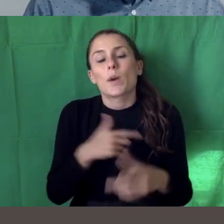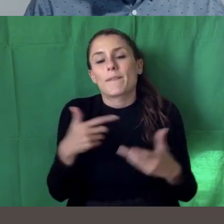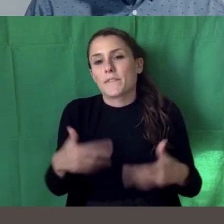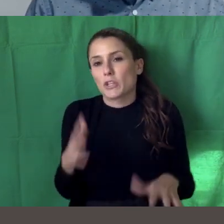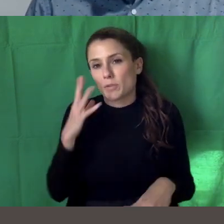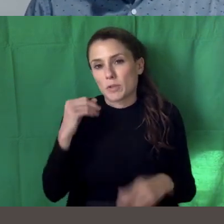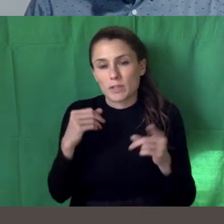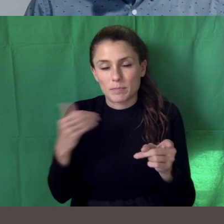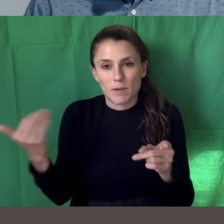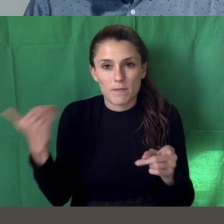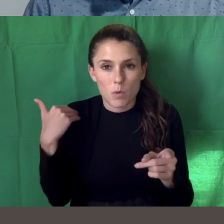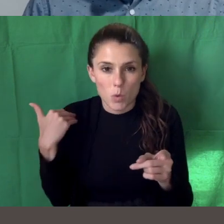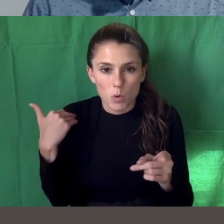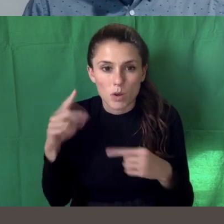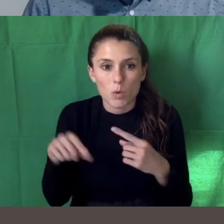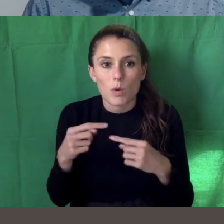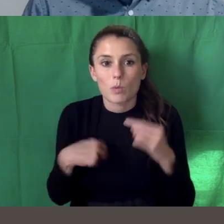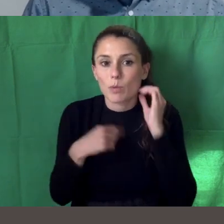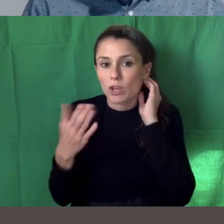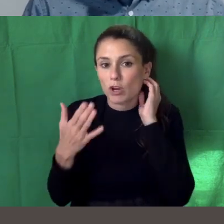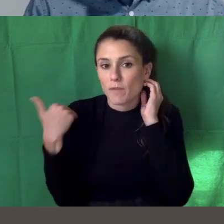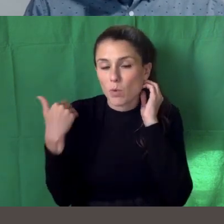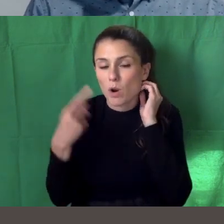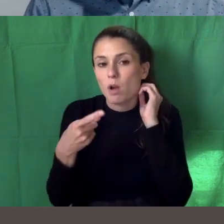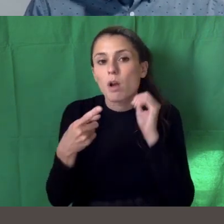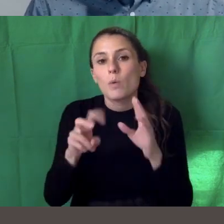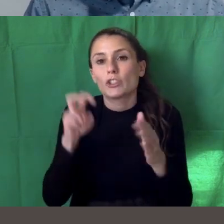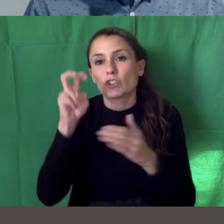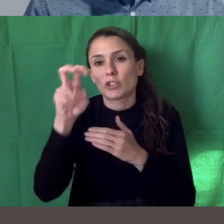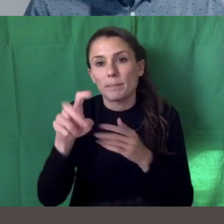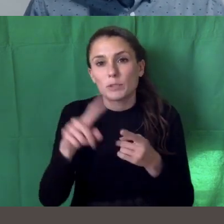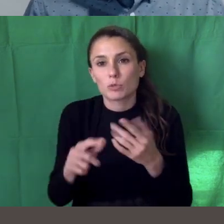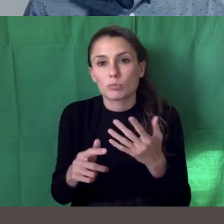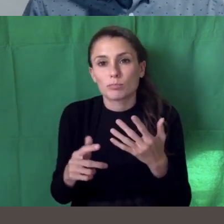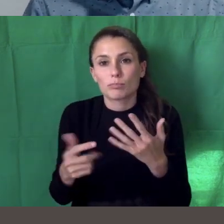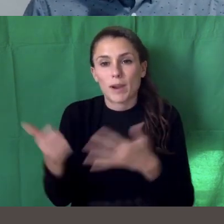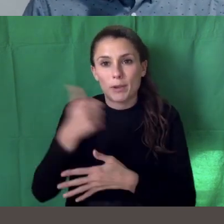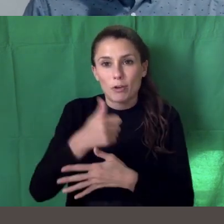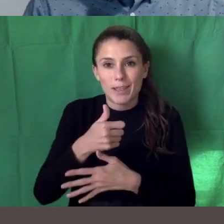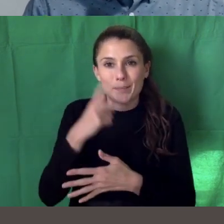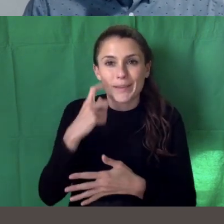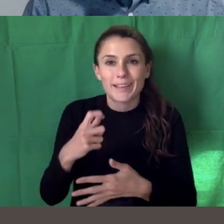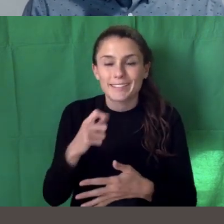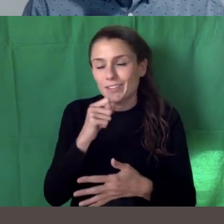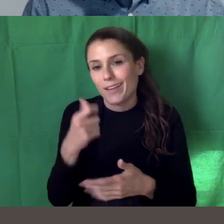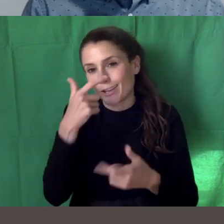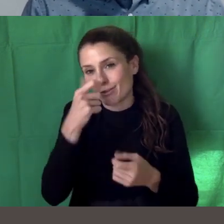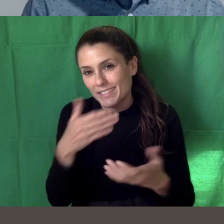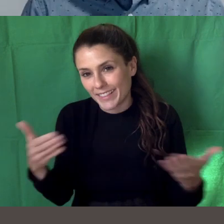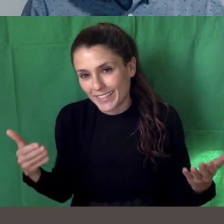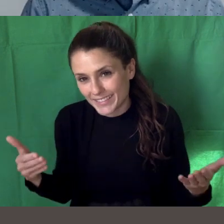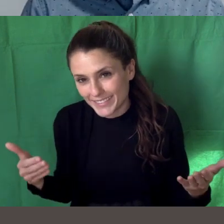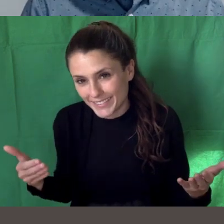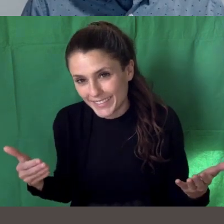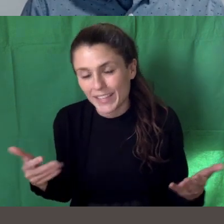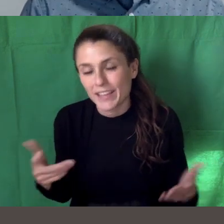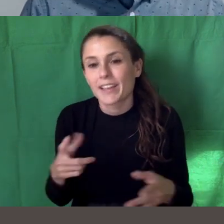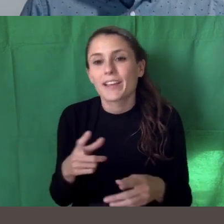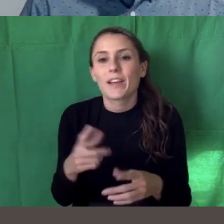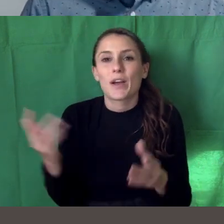And when we were here before, we kind of jumped all the way to primary because we went through some uninteresting things.